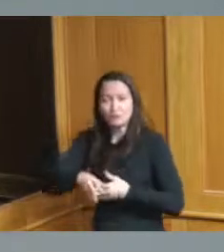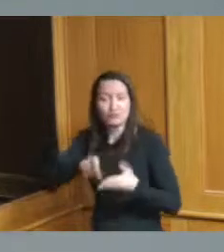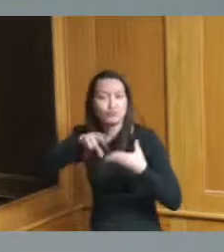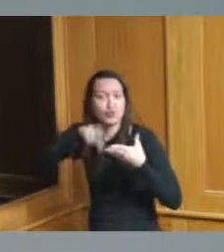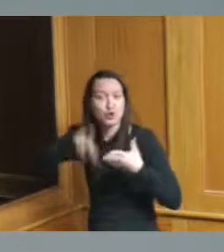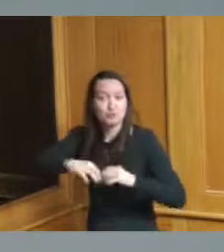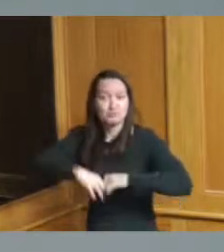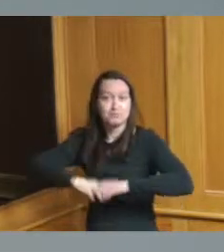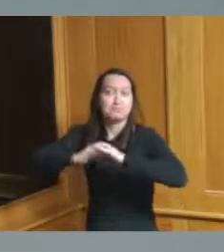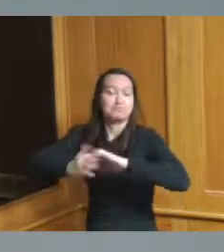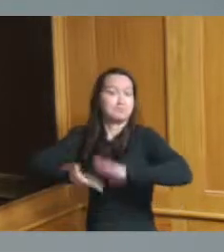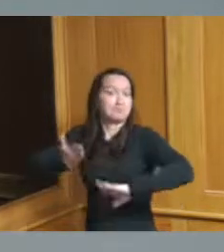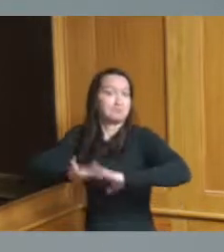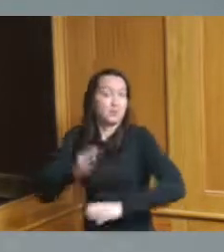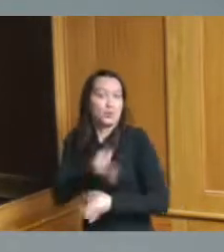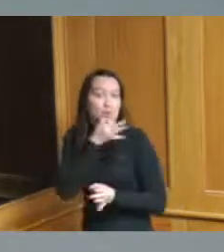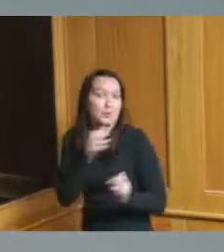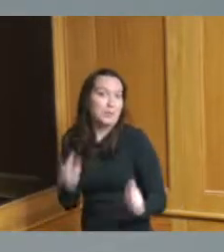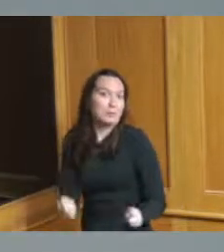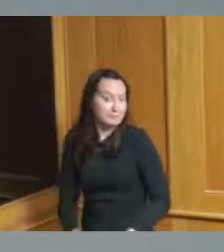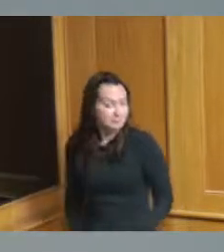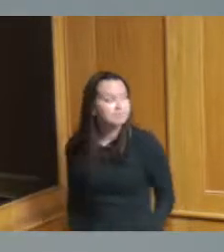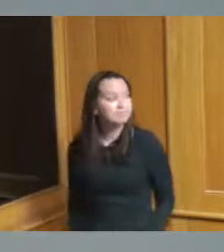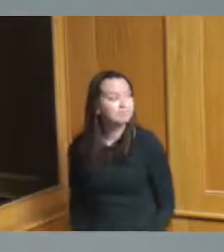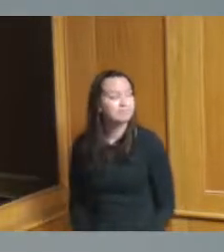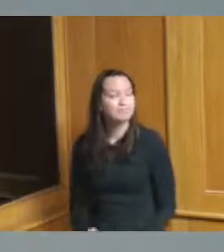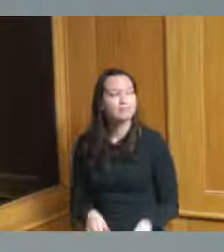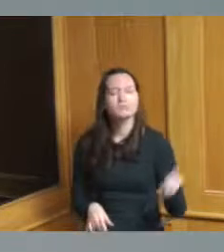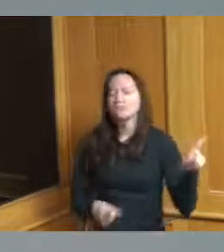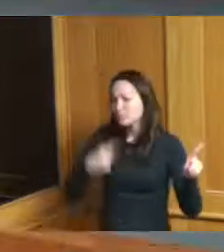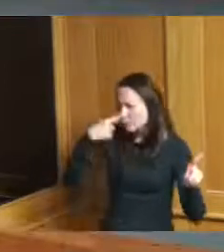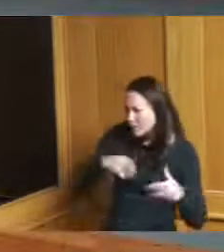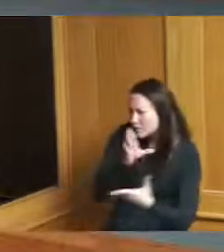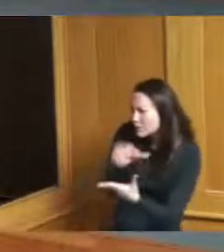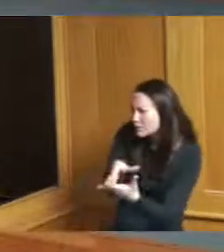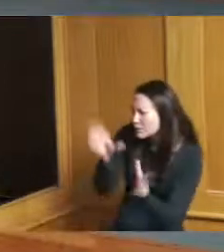program up and running as quick as we can okay great can I interject Madam President because we